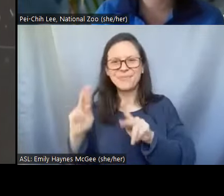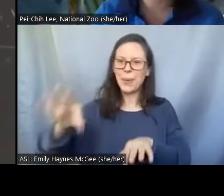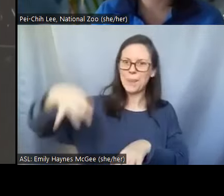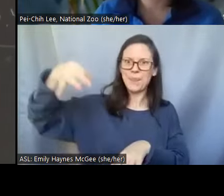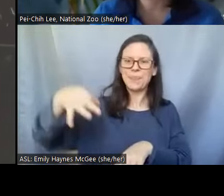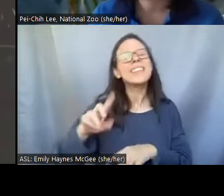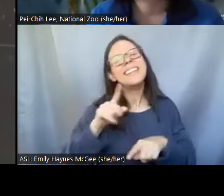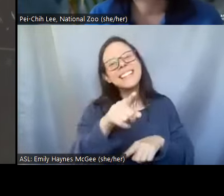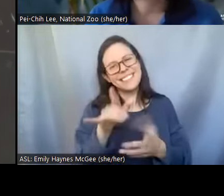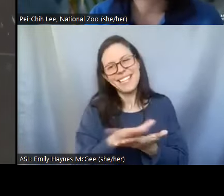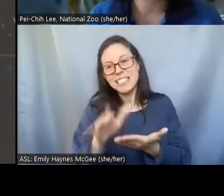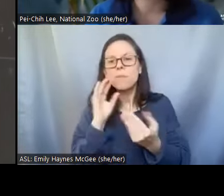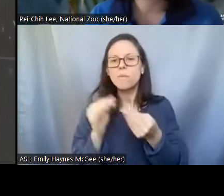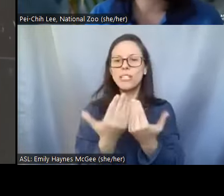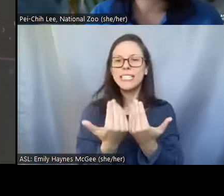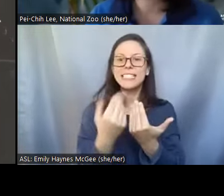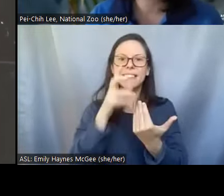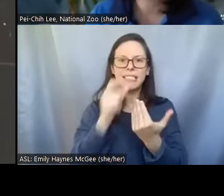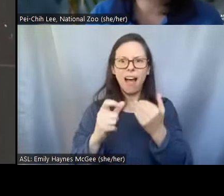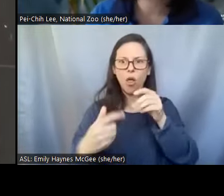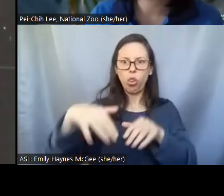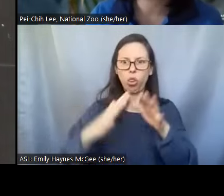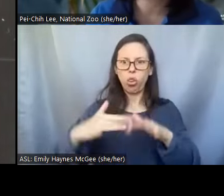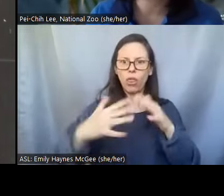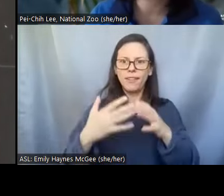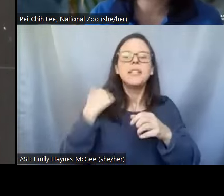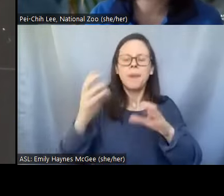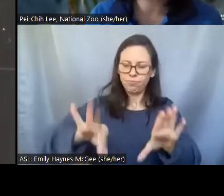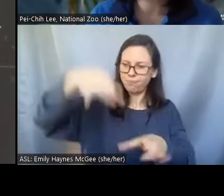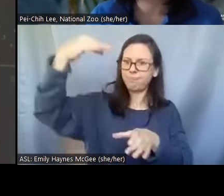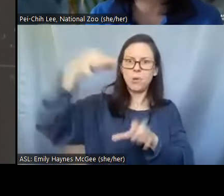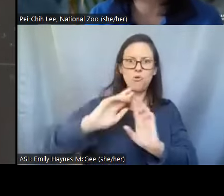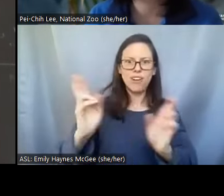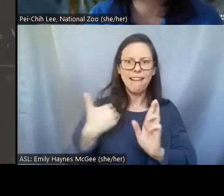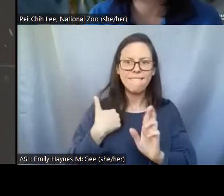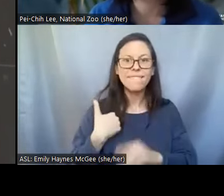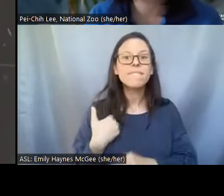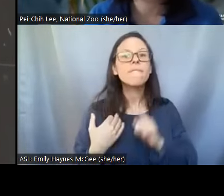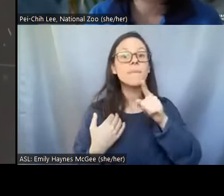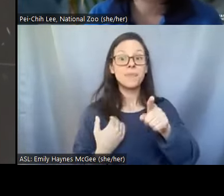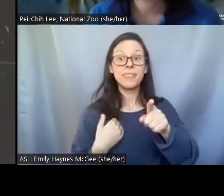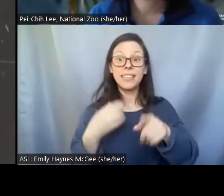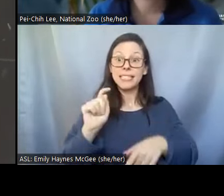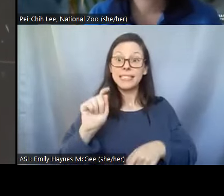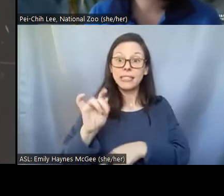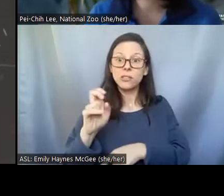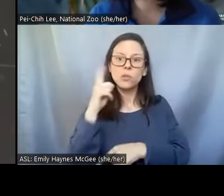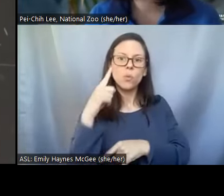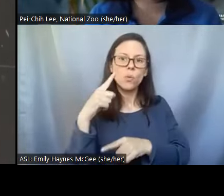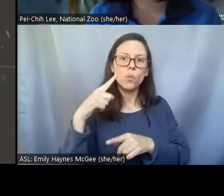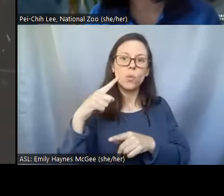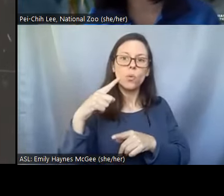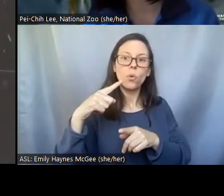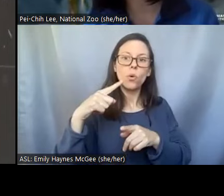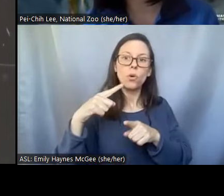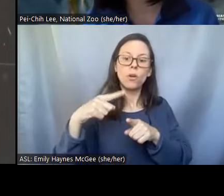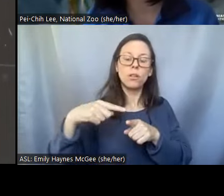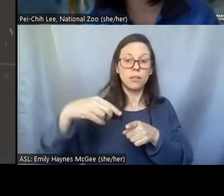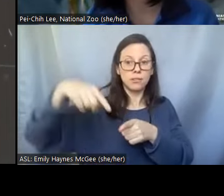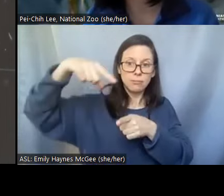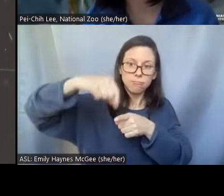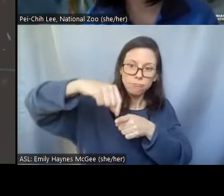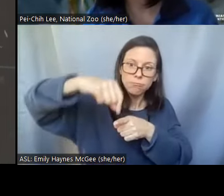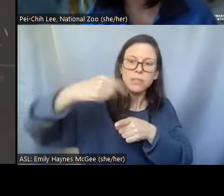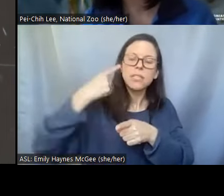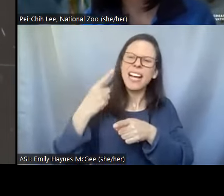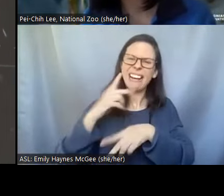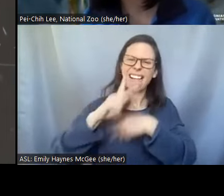flow around and we will expose these tissues to protective reagents that can protect the cells